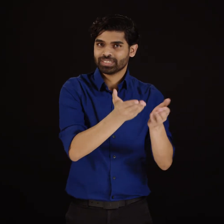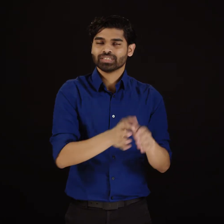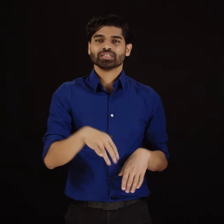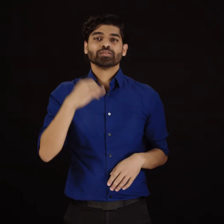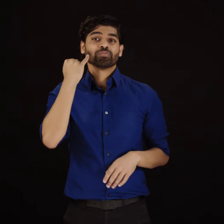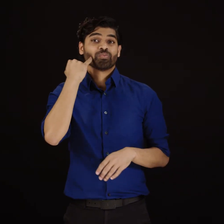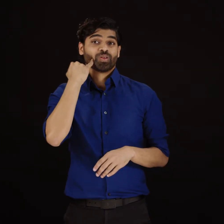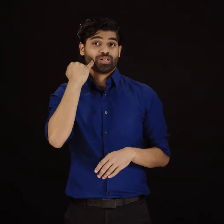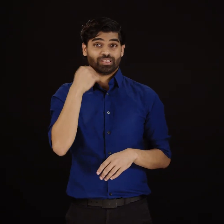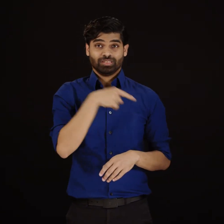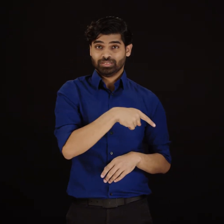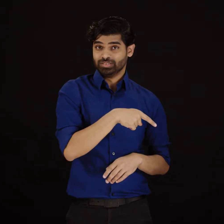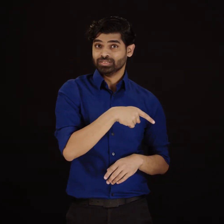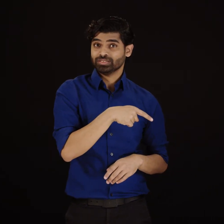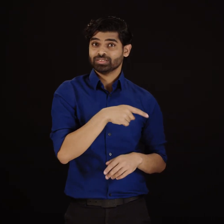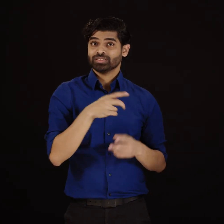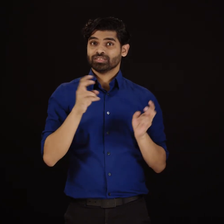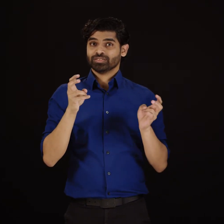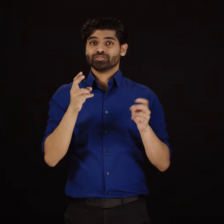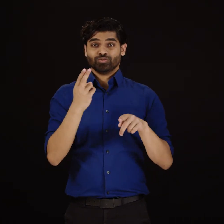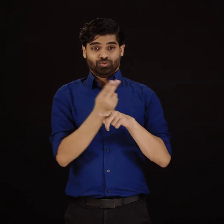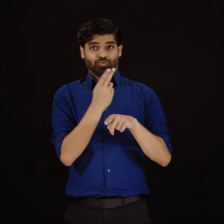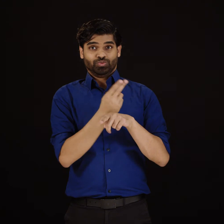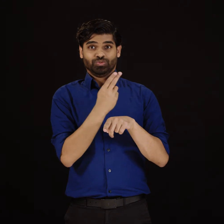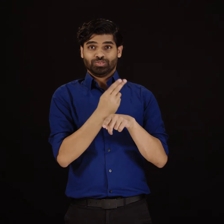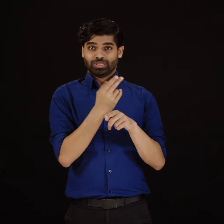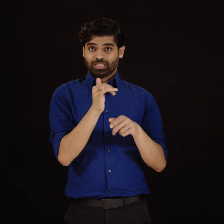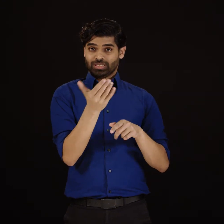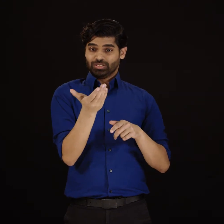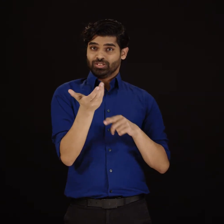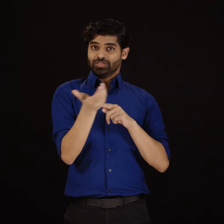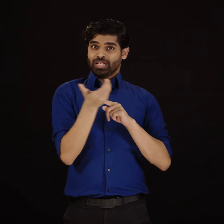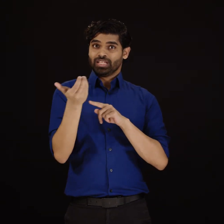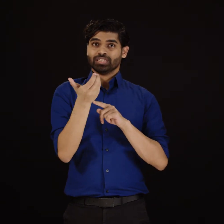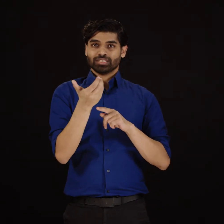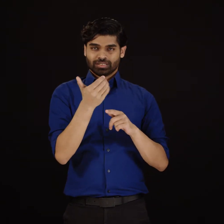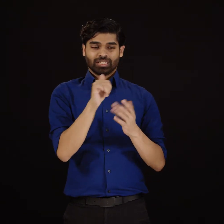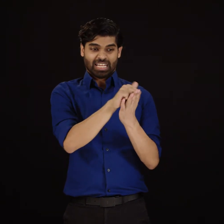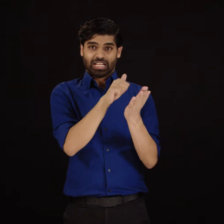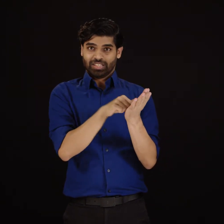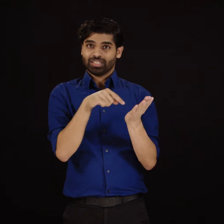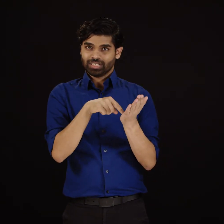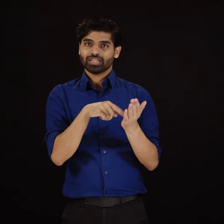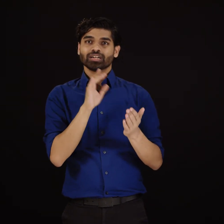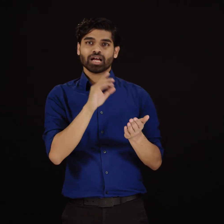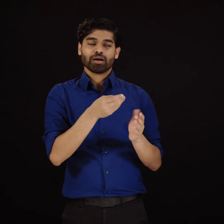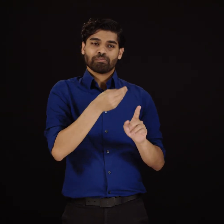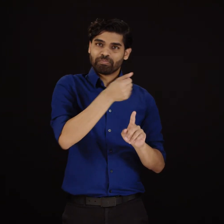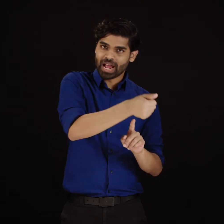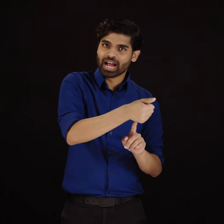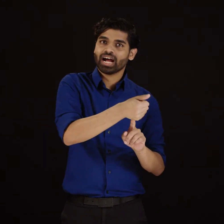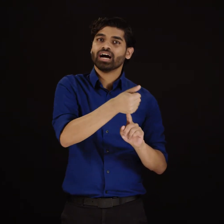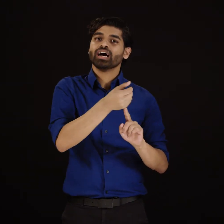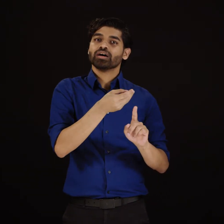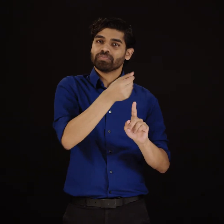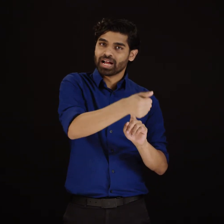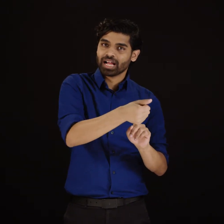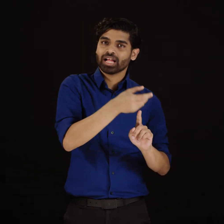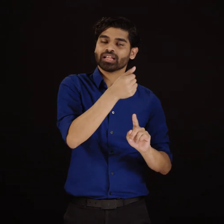activate and/or use services. Prepaid and pay-as-you-go customers do not get a monthly bill, and pay in advance for the